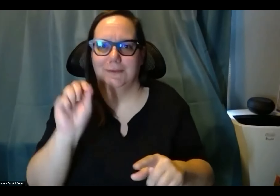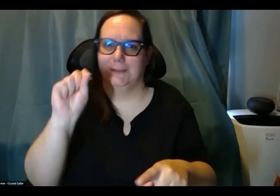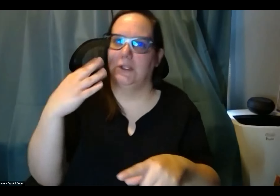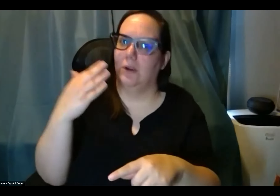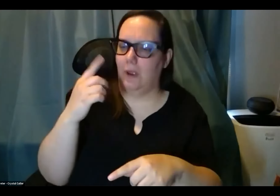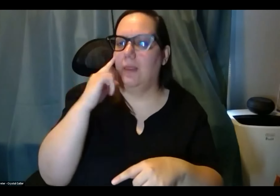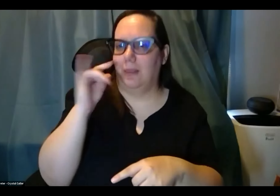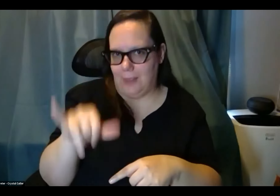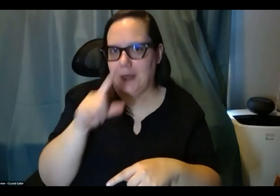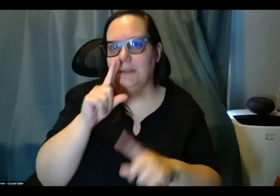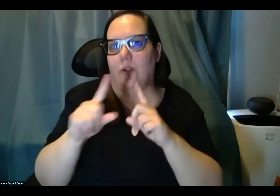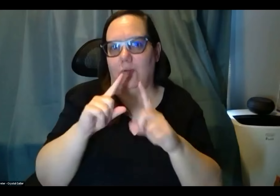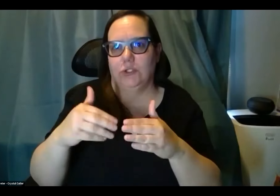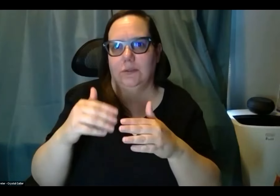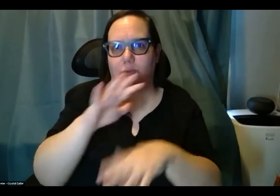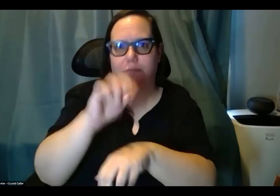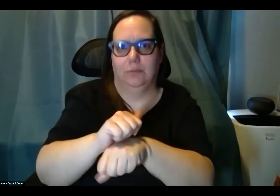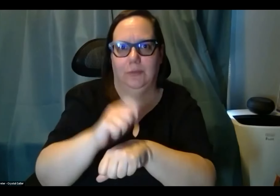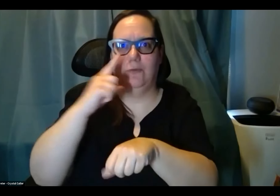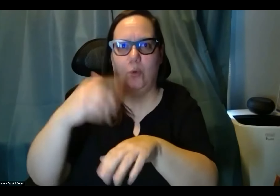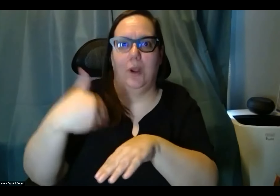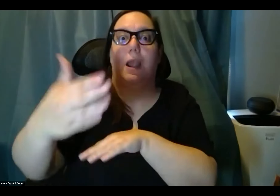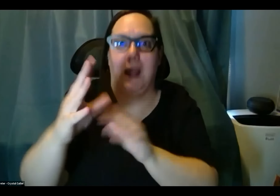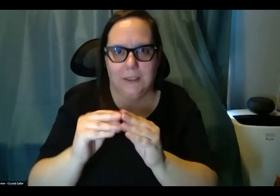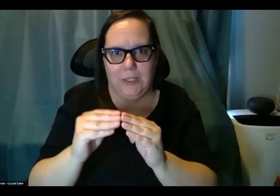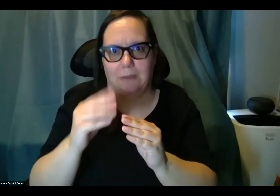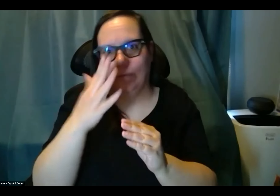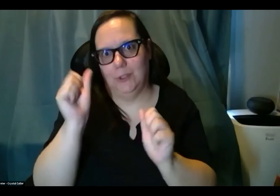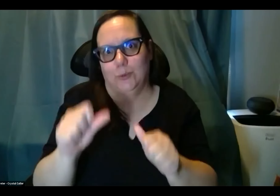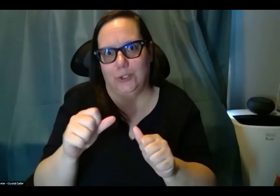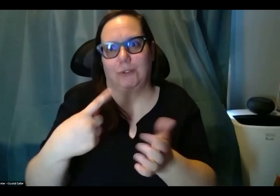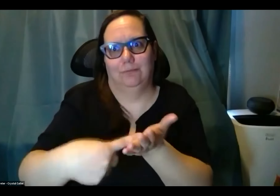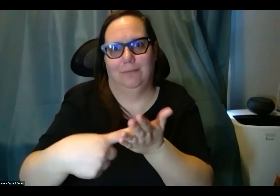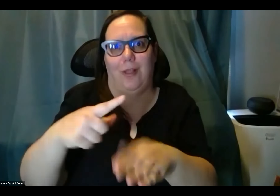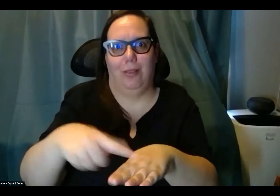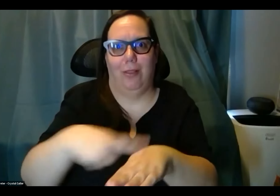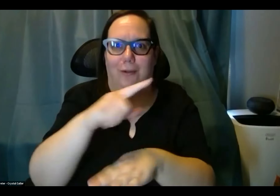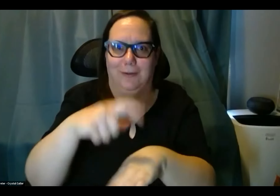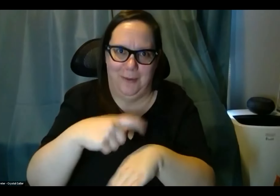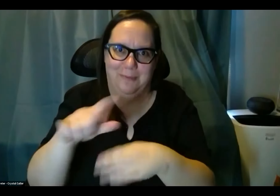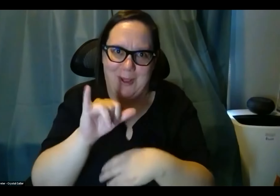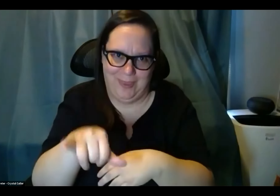have at the next meeting then we can talk a long time about that. And there's different